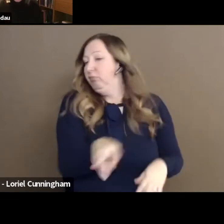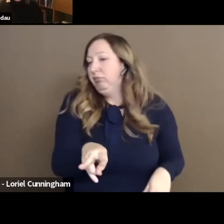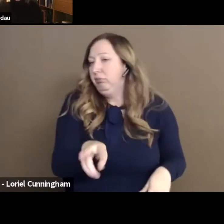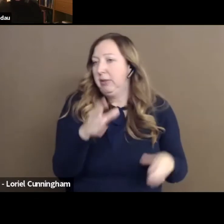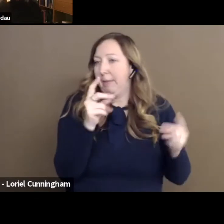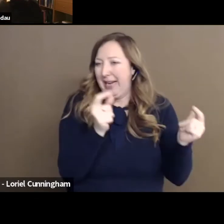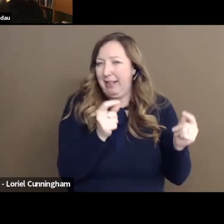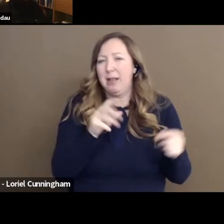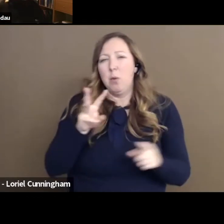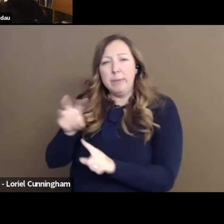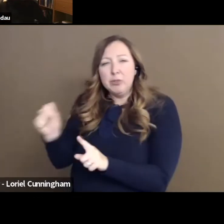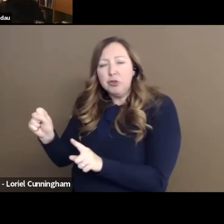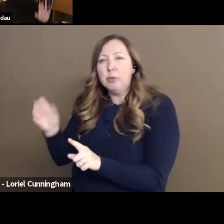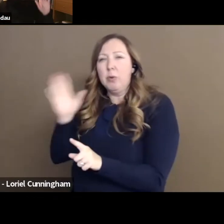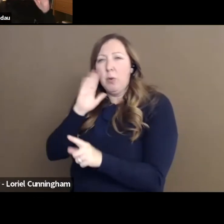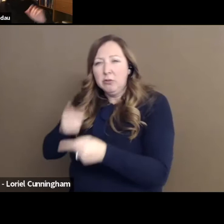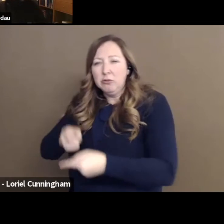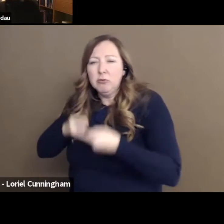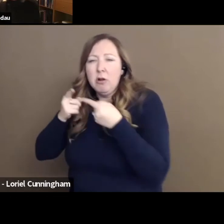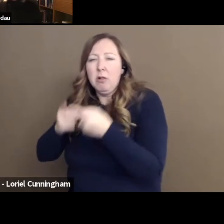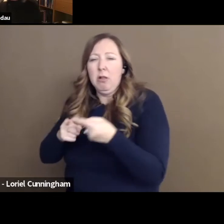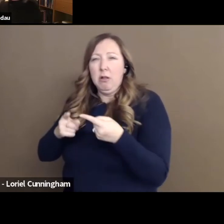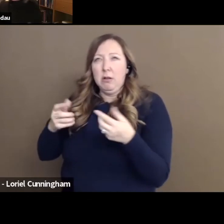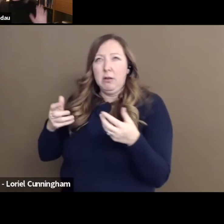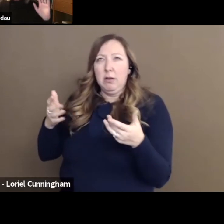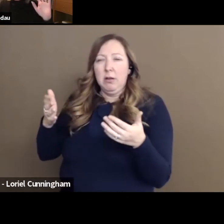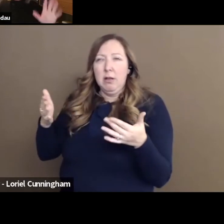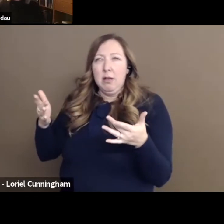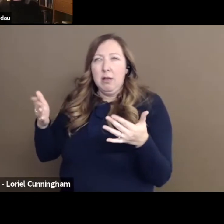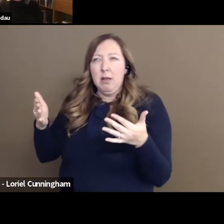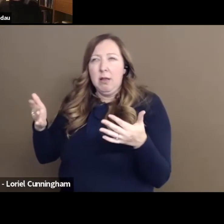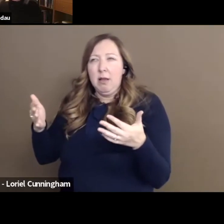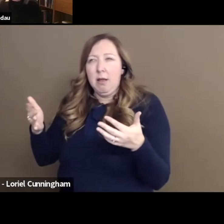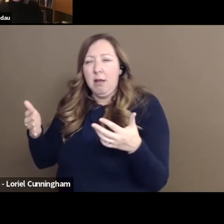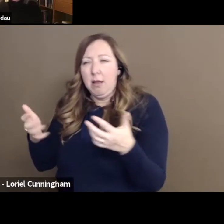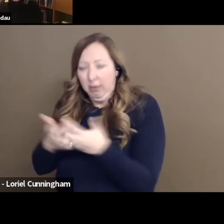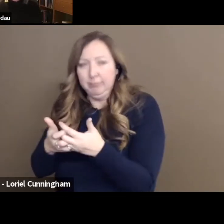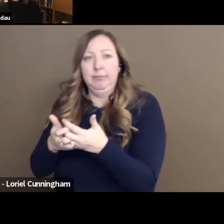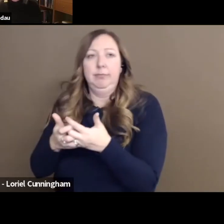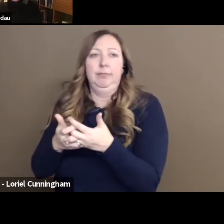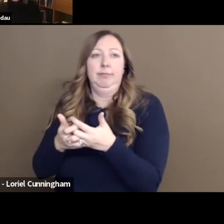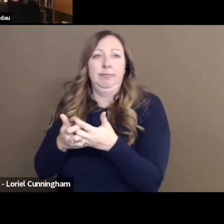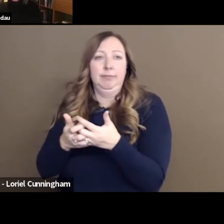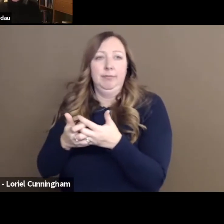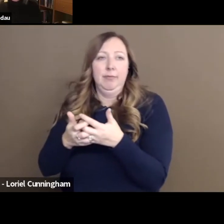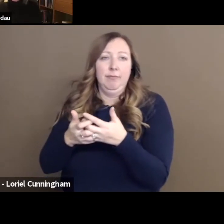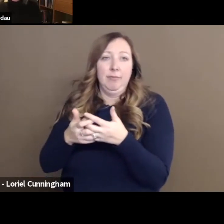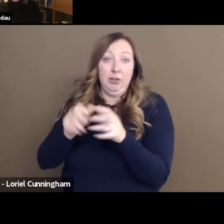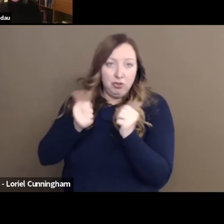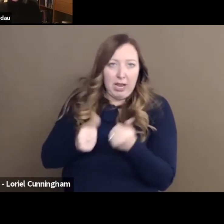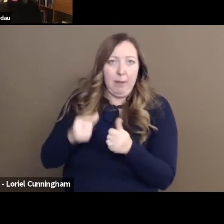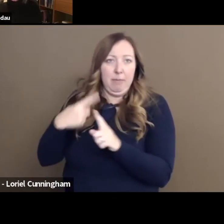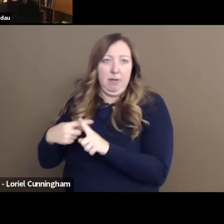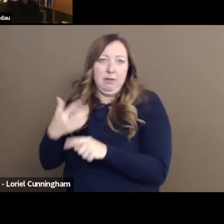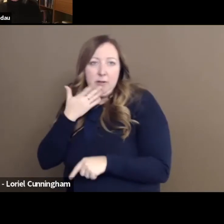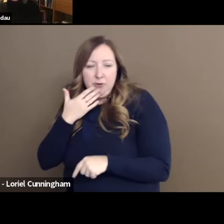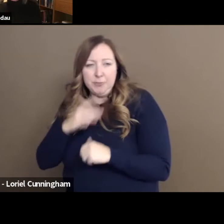okay so here we're going to go not only persistent structure because we have the geometry is they're capable of geometry